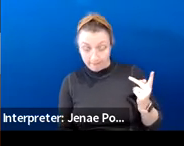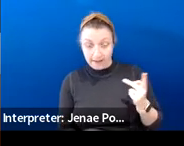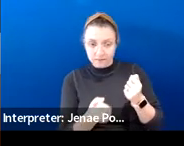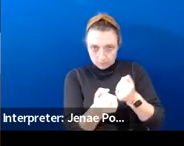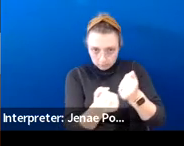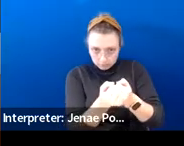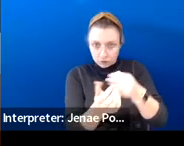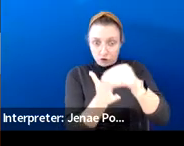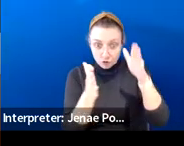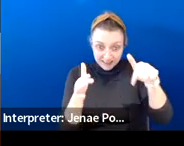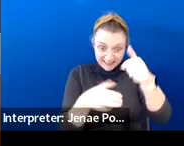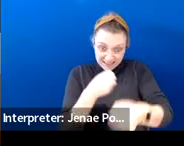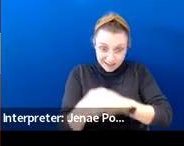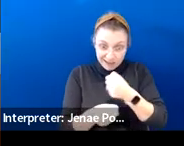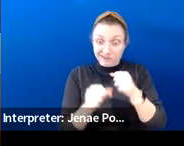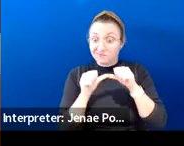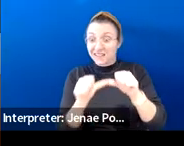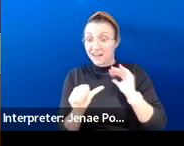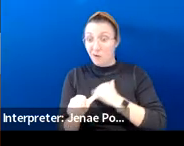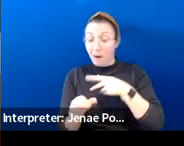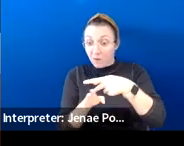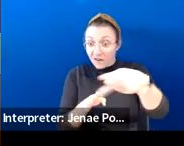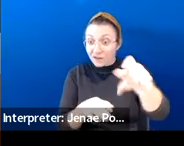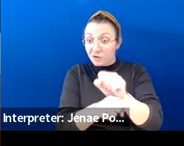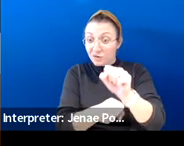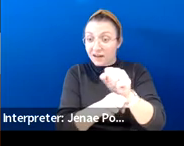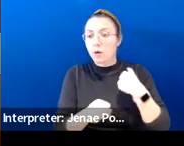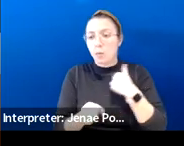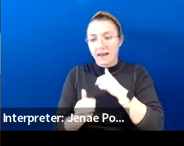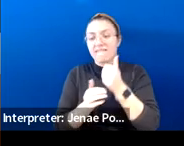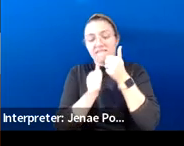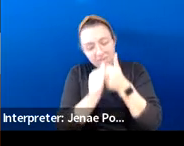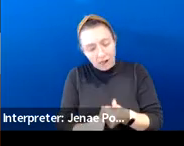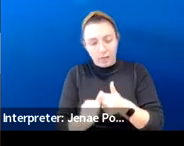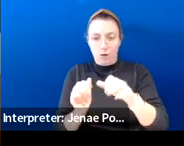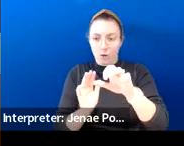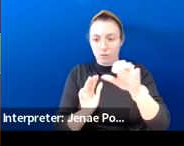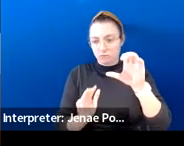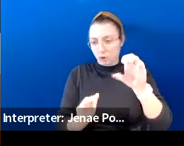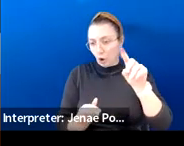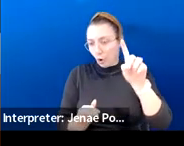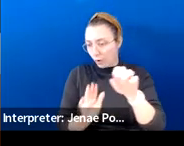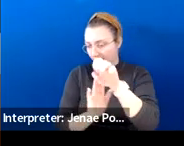in our professional careers, we are to follow these codes of ethics. So if anyone is interested in